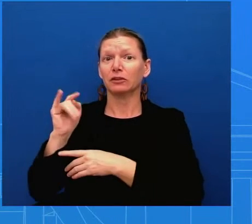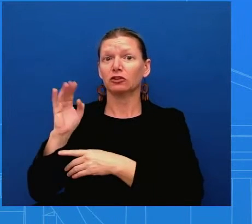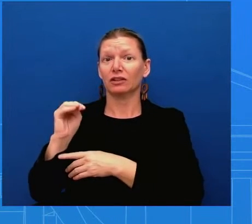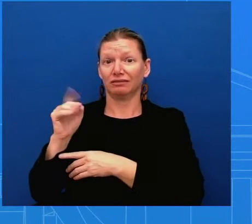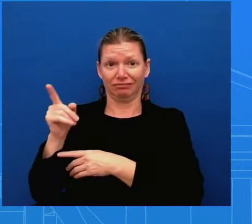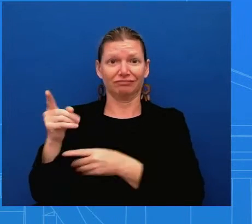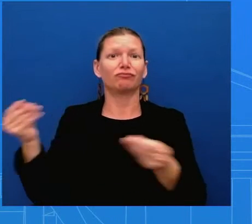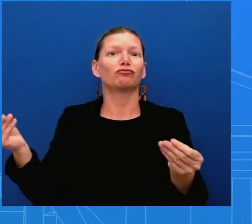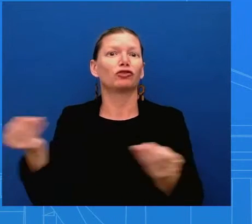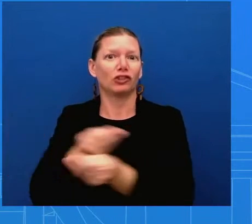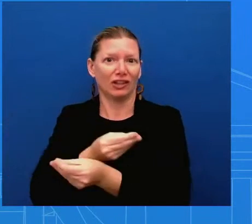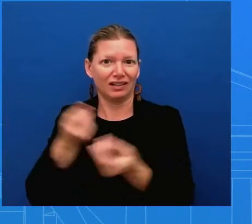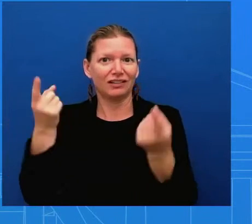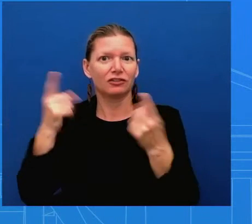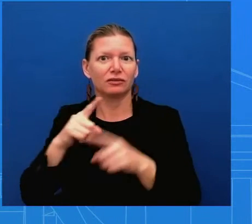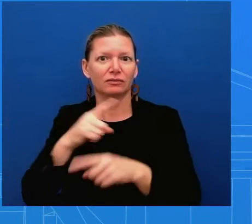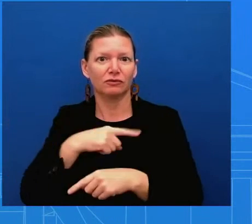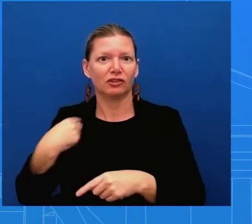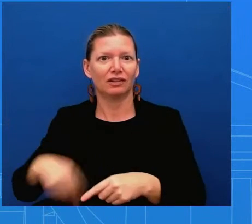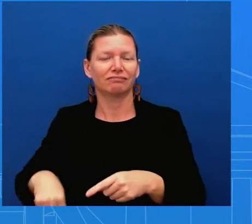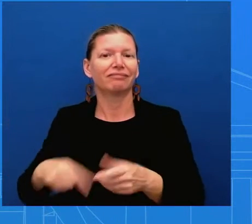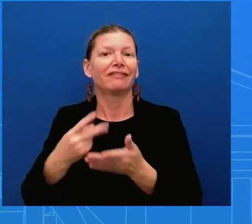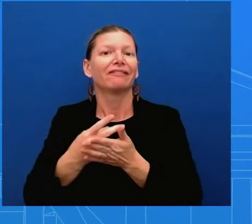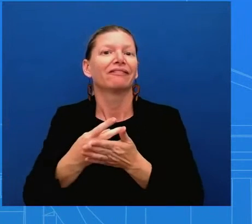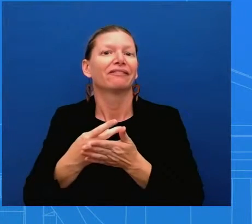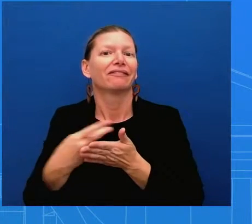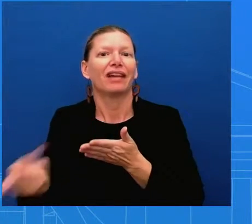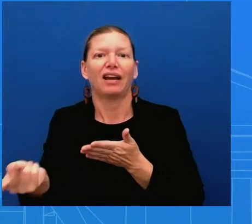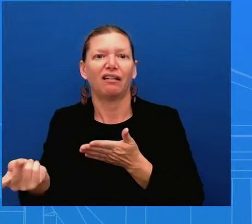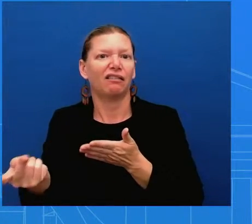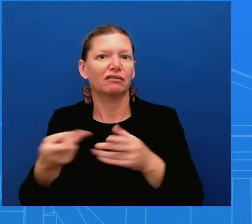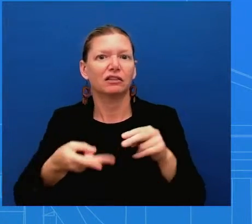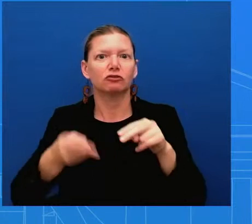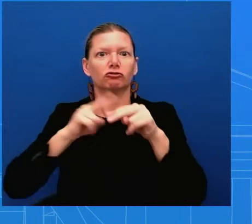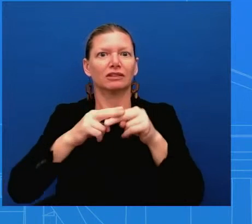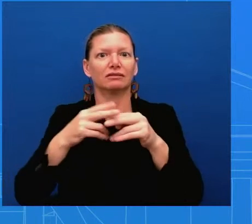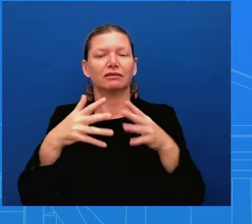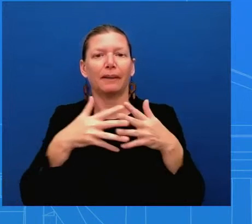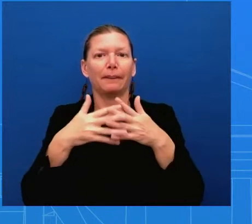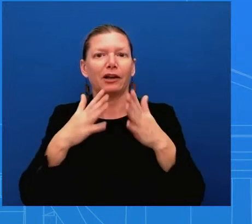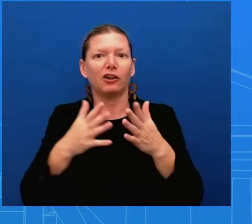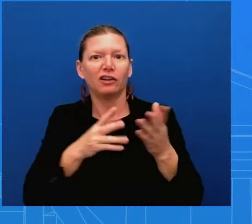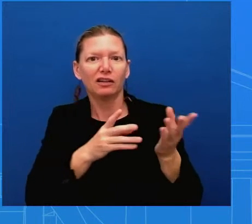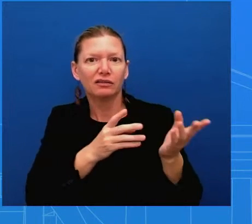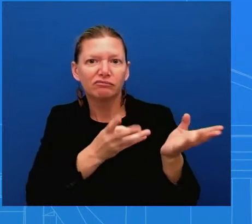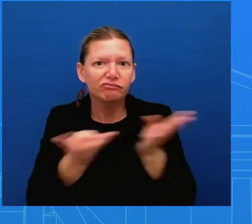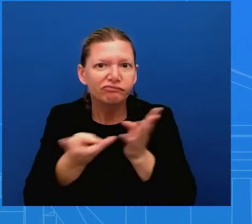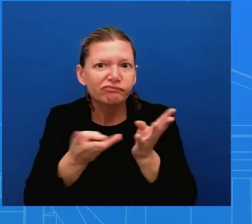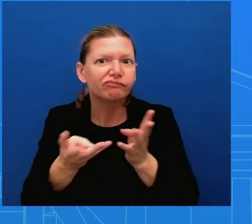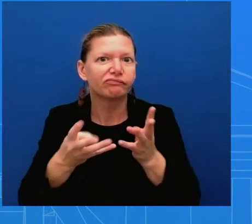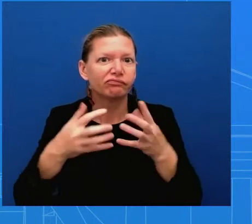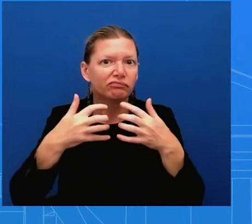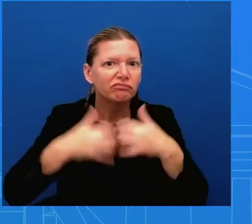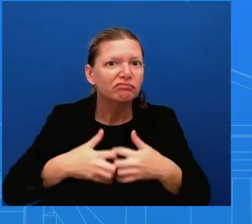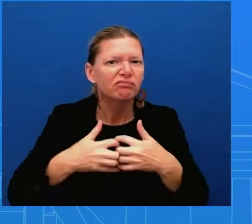That is not something the President wants to see. He has been doing the opposite: making sure that American manufacturing is created here --